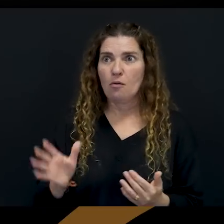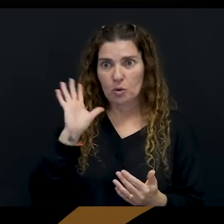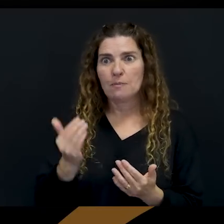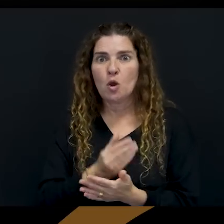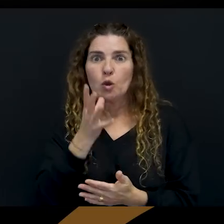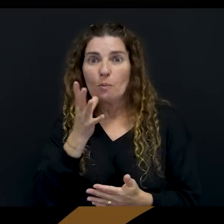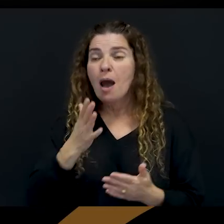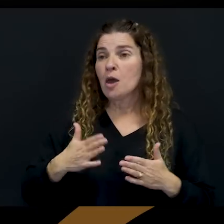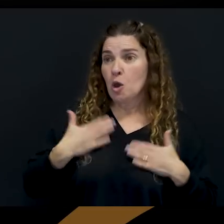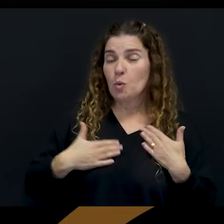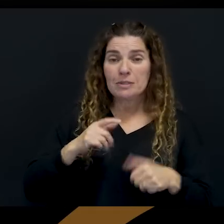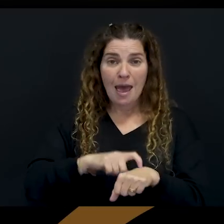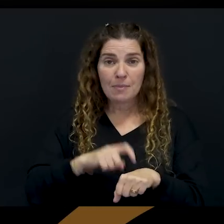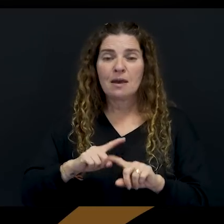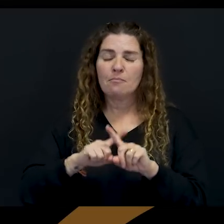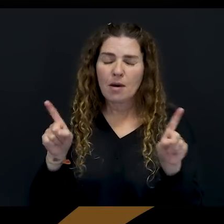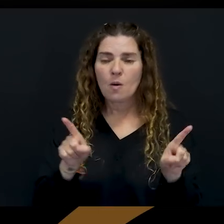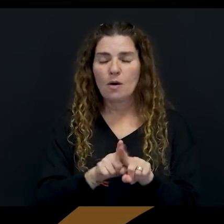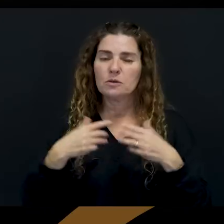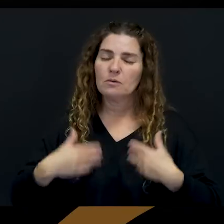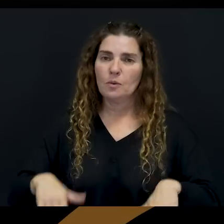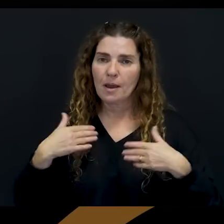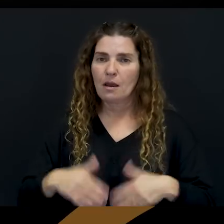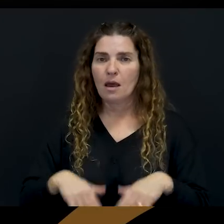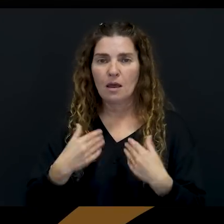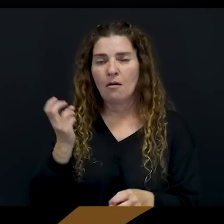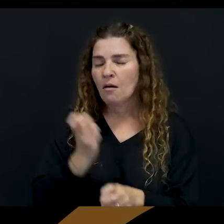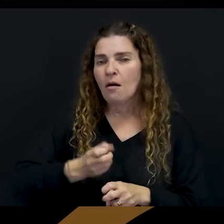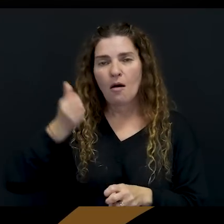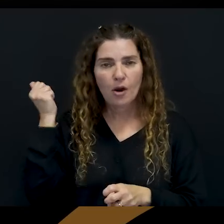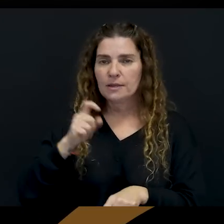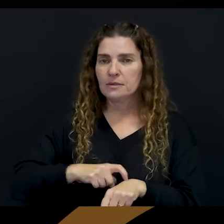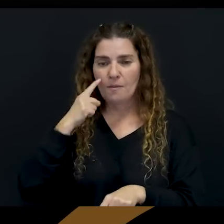it was also one of the most difficult times in my life. And I started getting a lot of questions about why